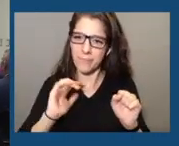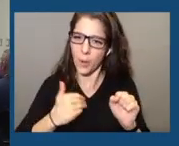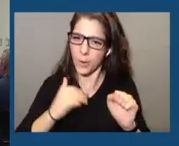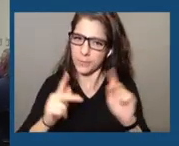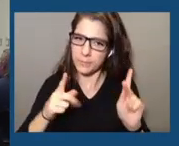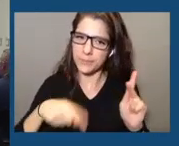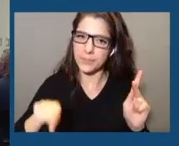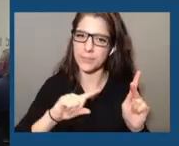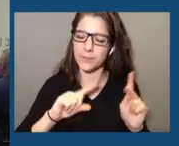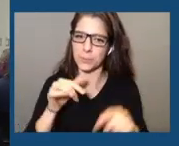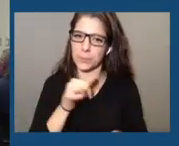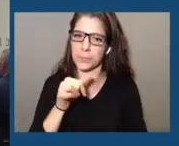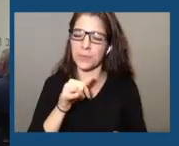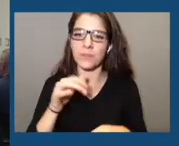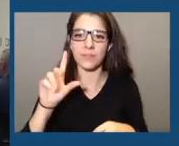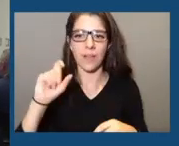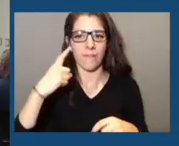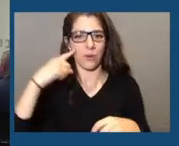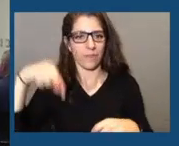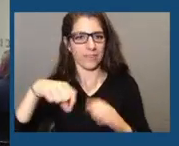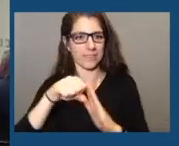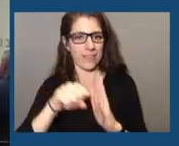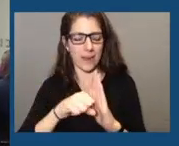And as the governor of the state, I am so proud of this institution.